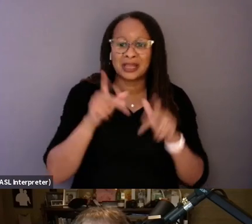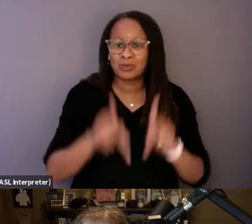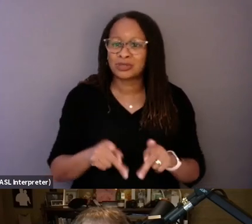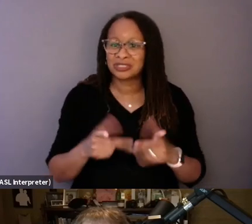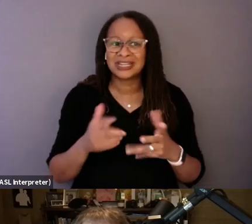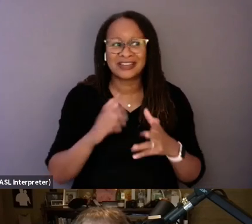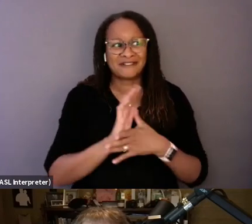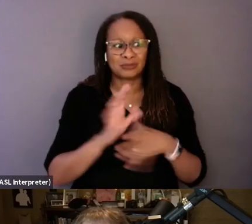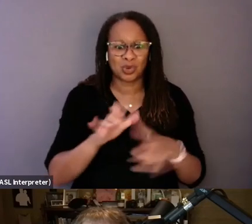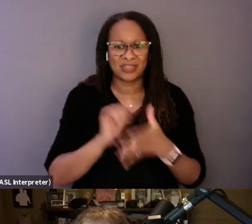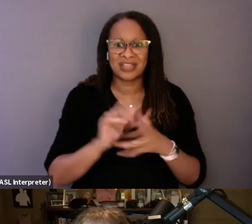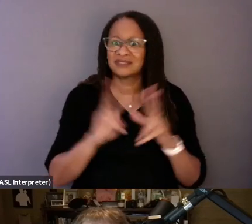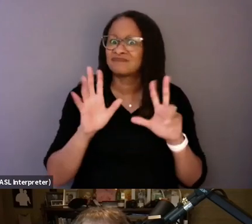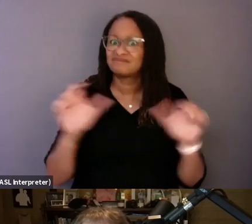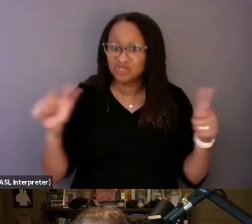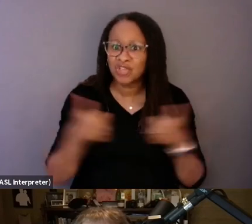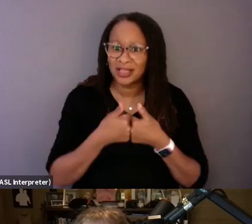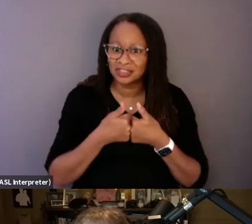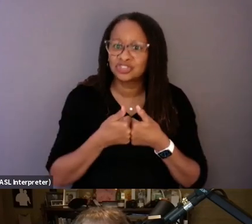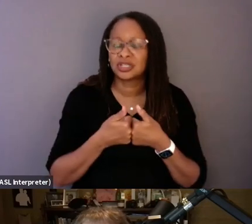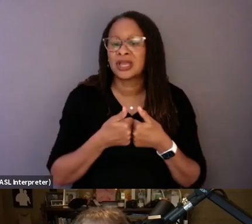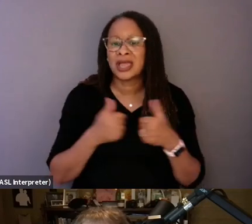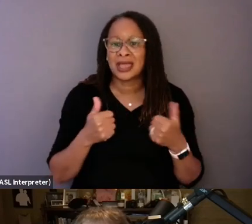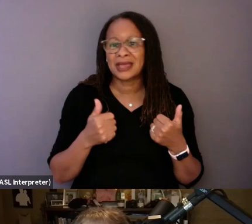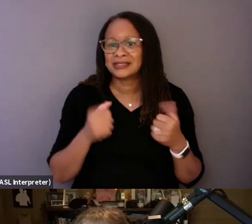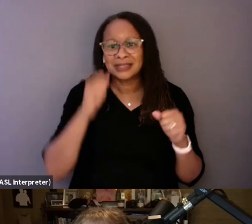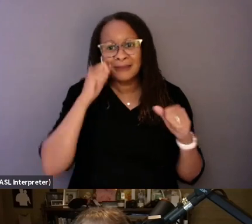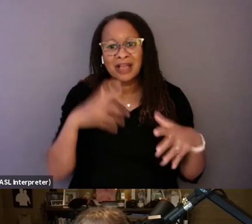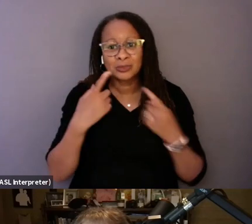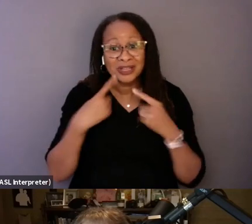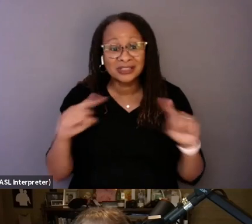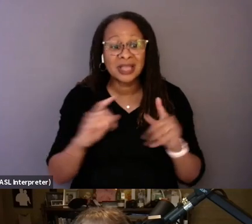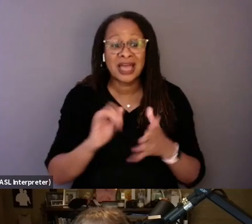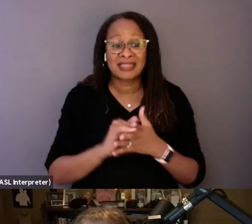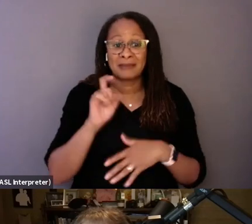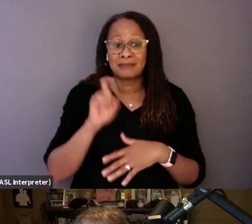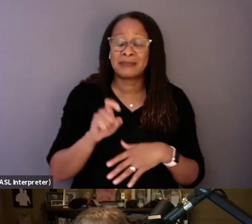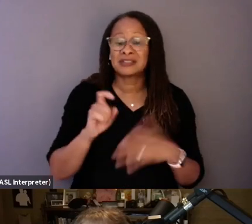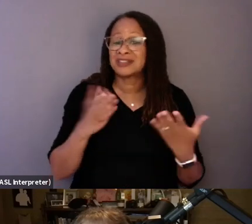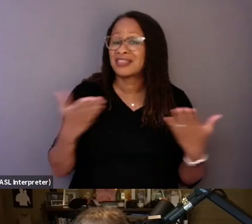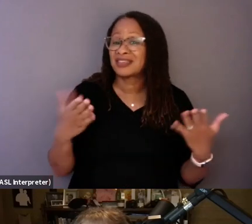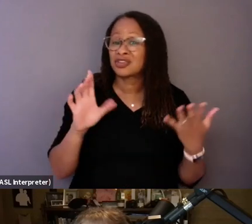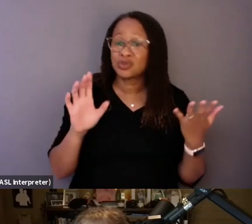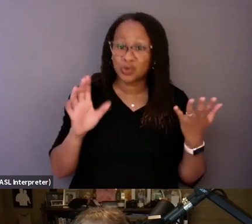a challenge and a phenomenal accomplishment but that must have been the thing that he must have wanted to make sure it was being telescoped